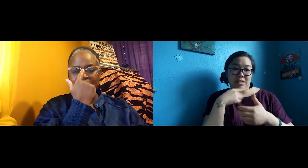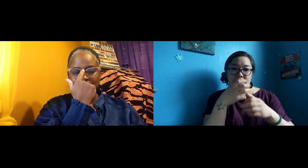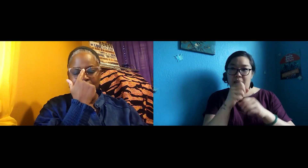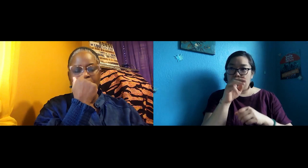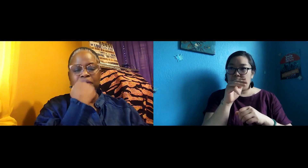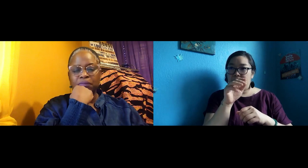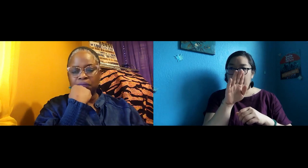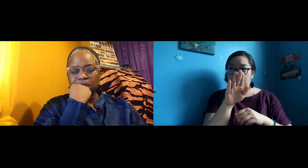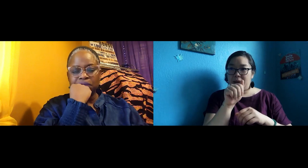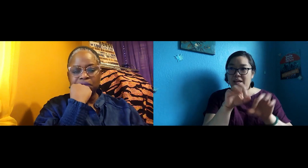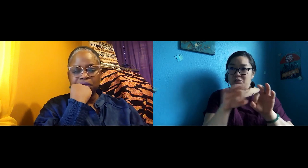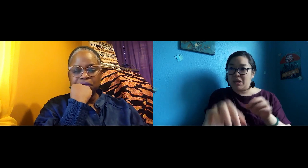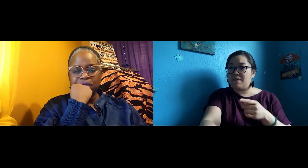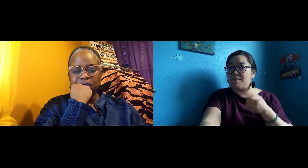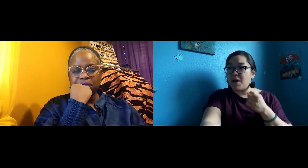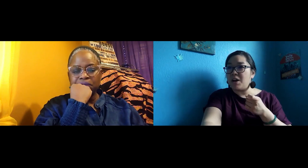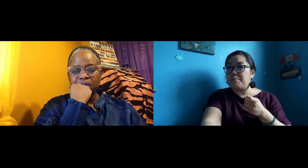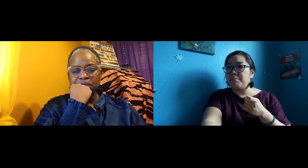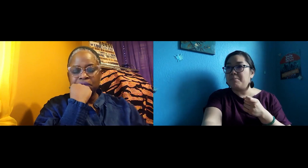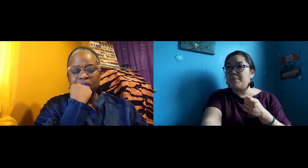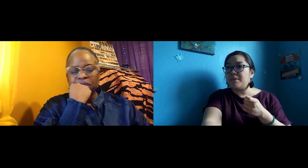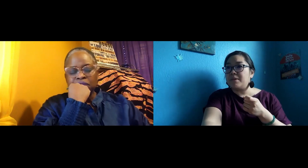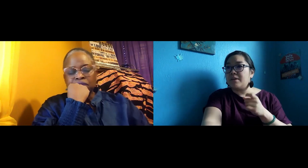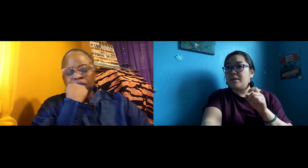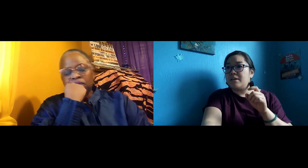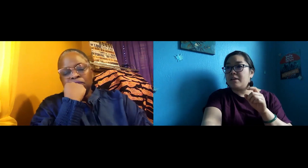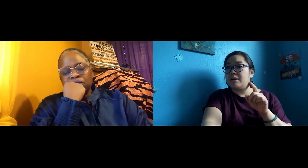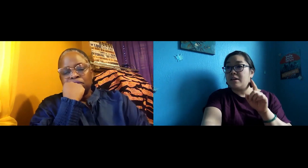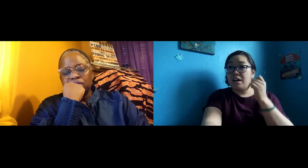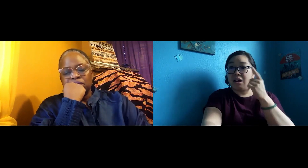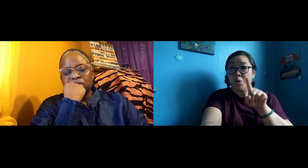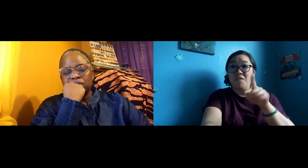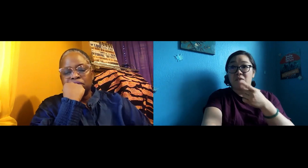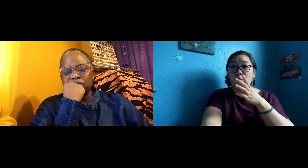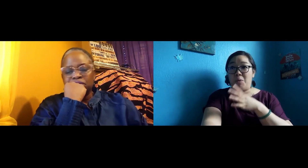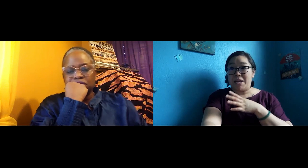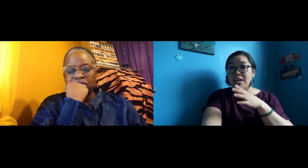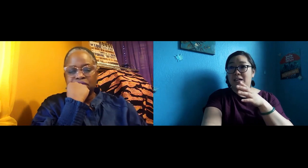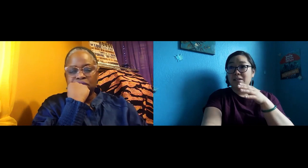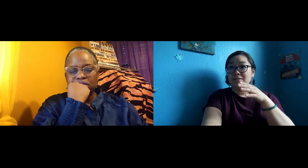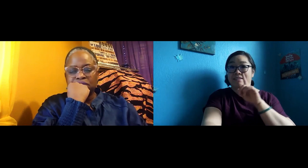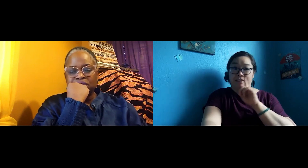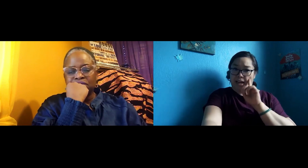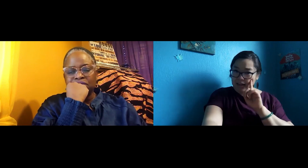I will always look up to mom. From your bio, I see that you got a bachelor's degree, and as the only